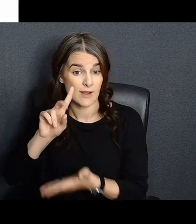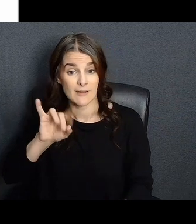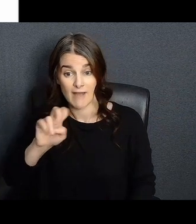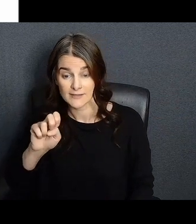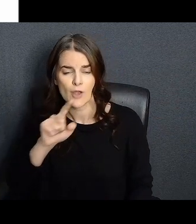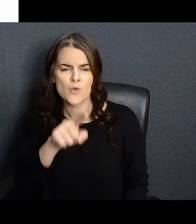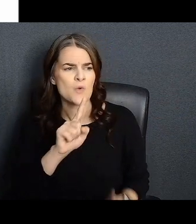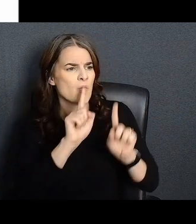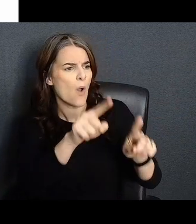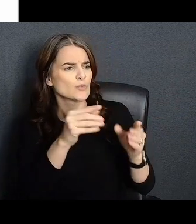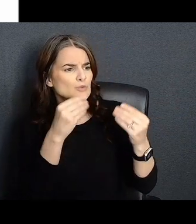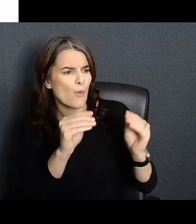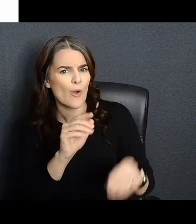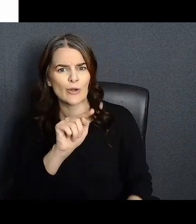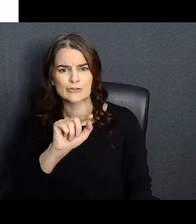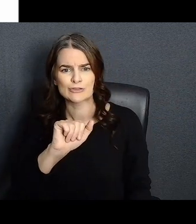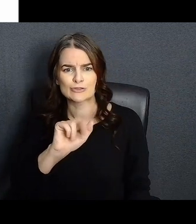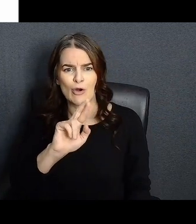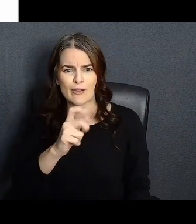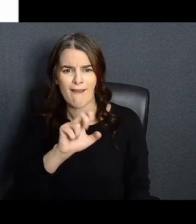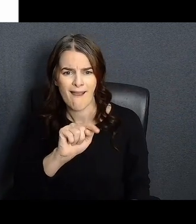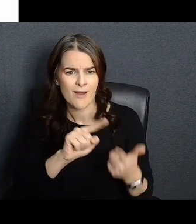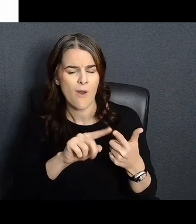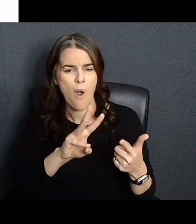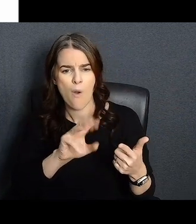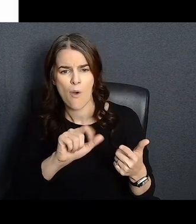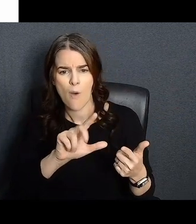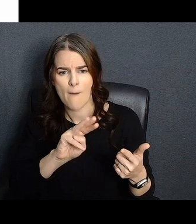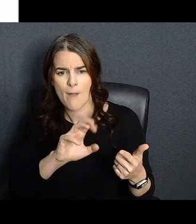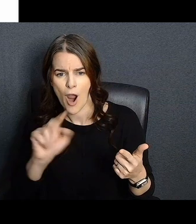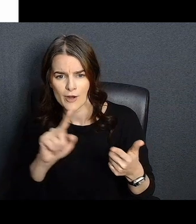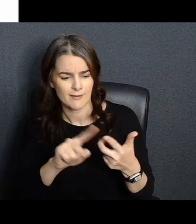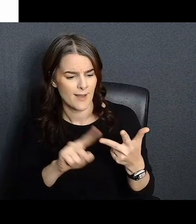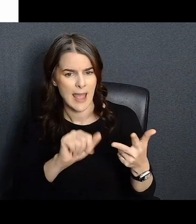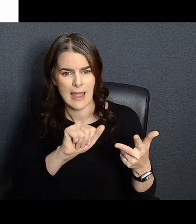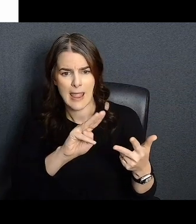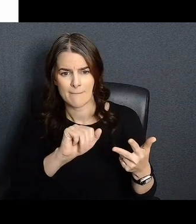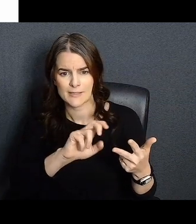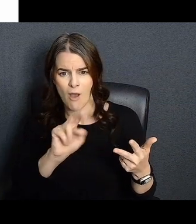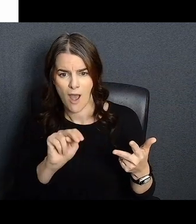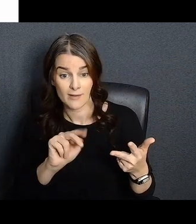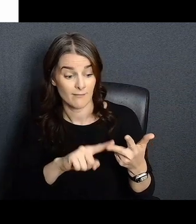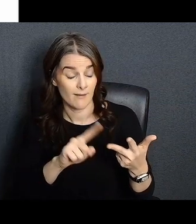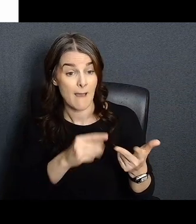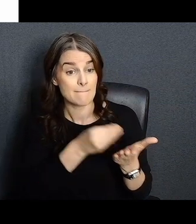at Target or Walmart or Amazon and then have insurance reimburse you or purchase that equipment.